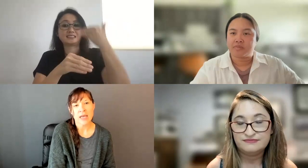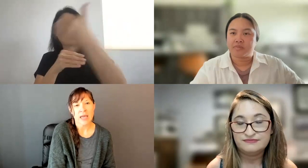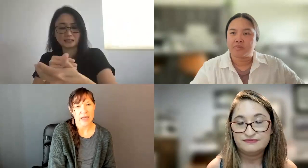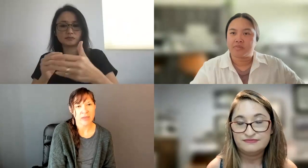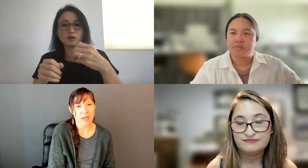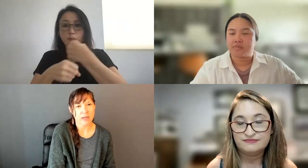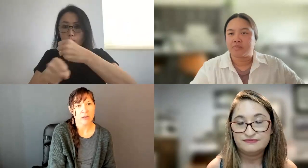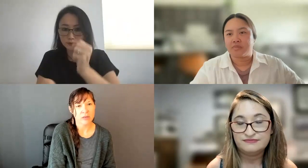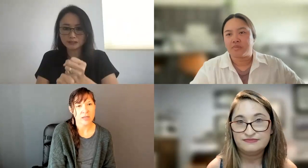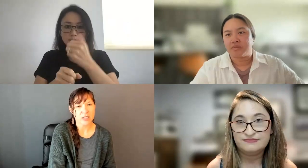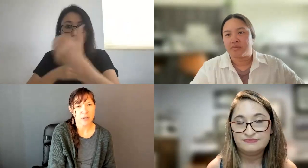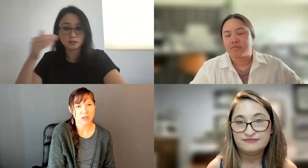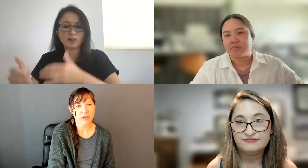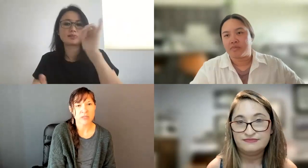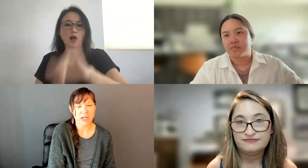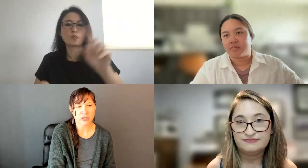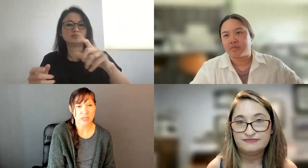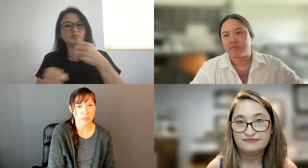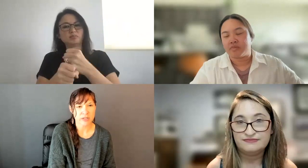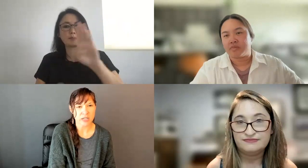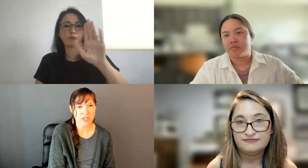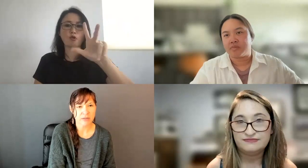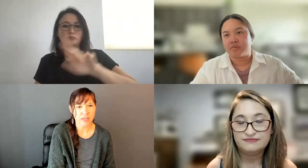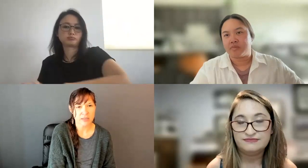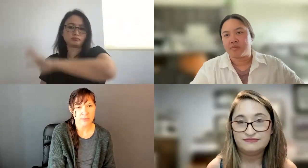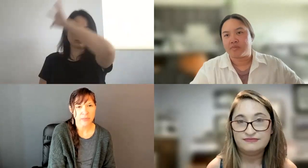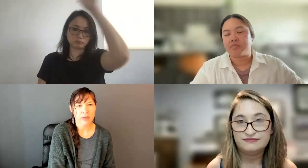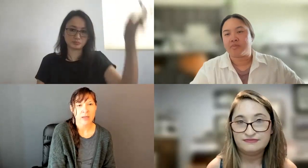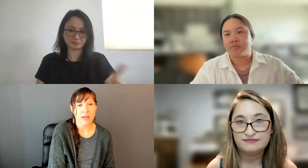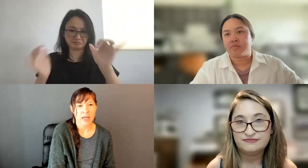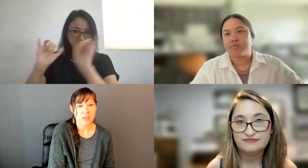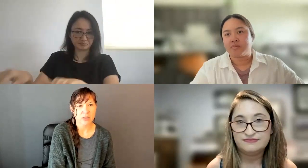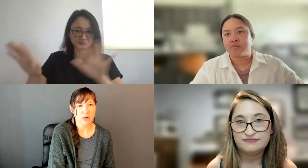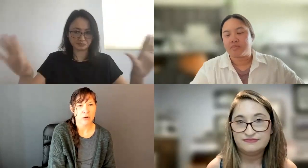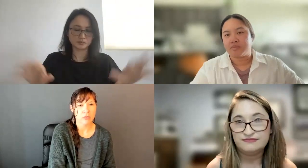Then once we could start getting into production, then we could really go into bulk production.